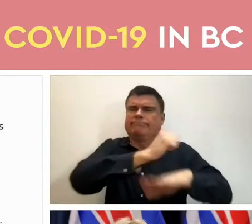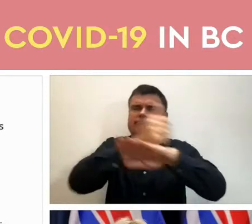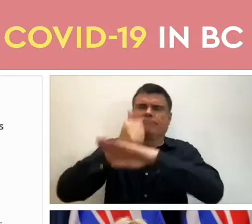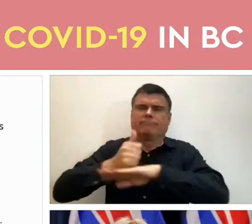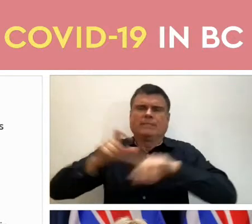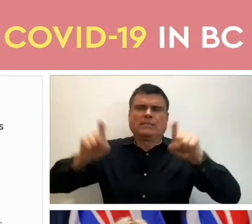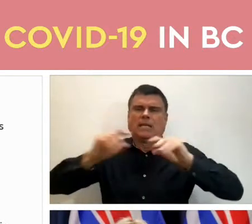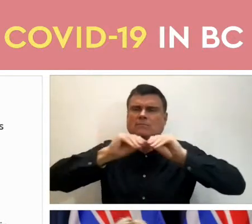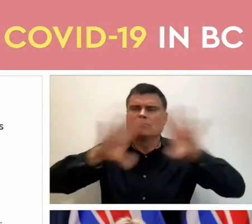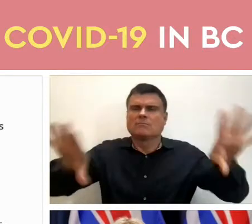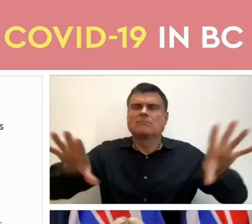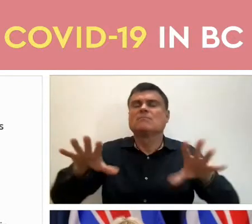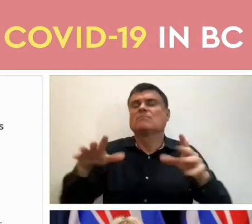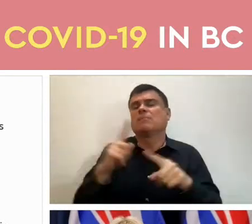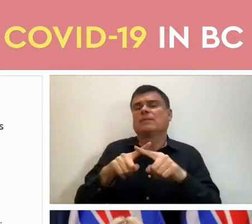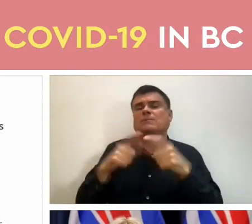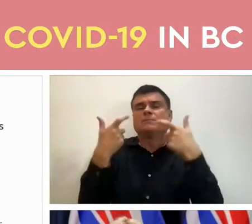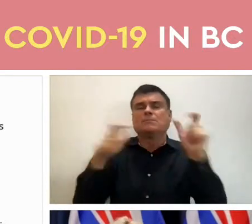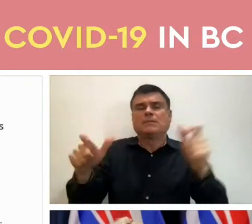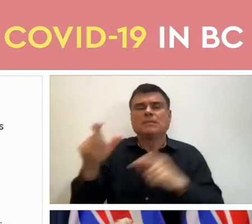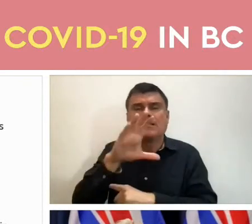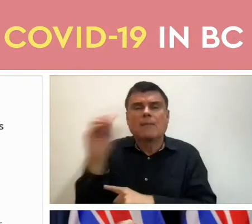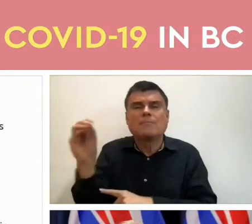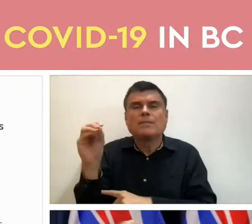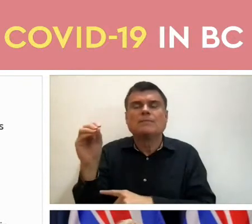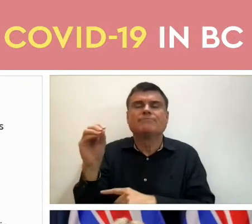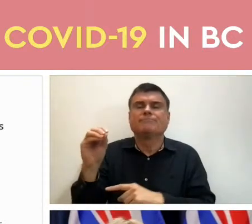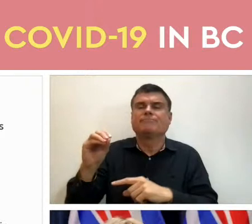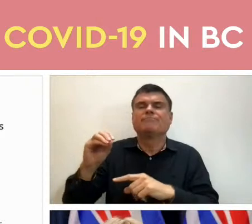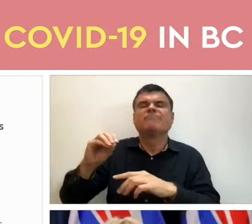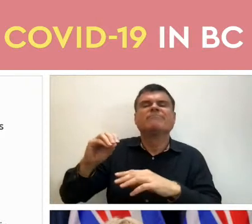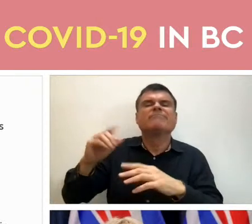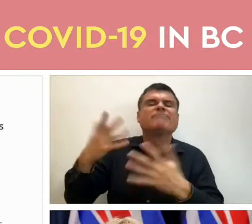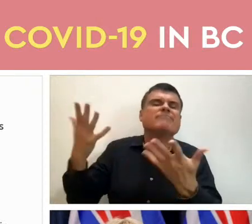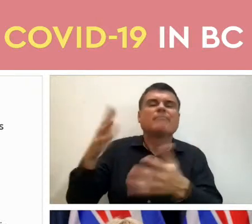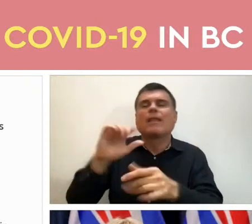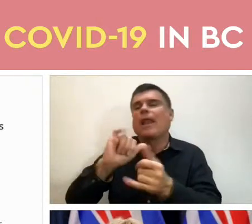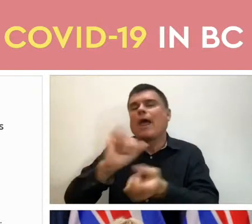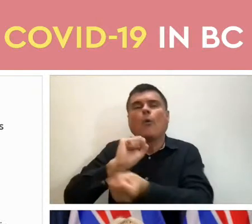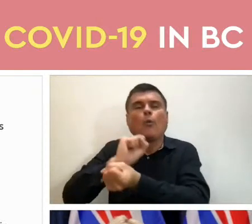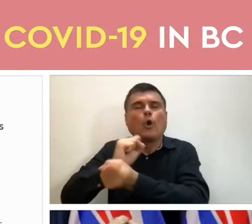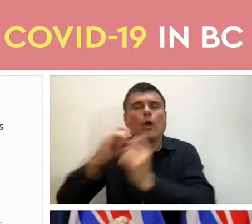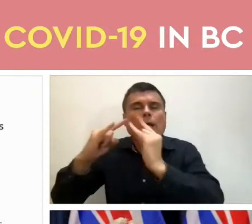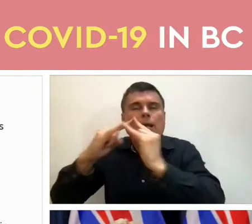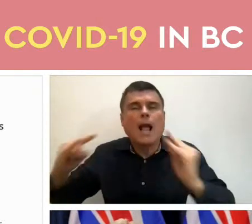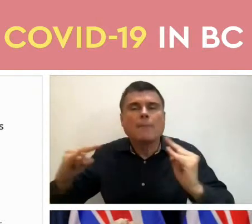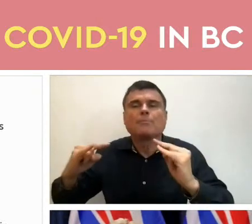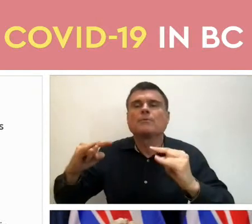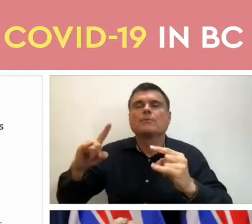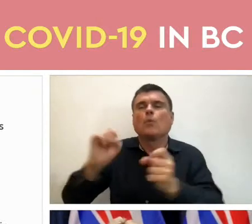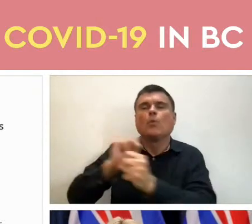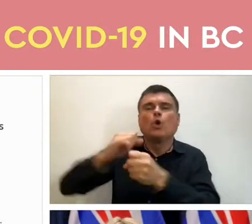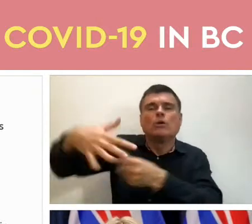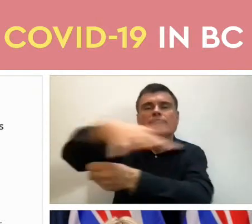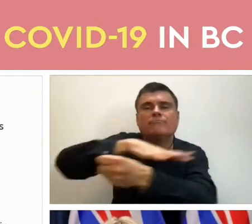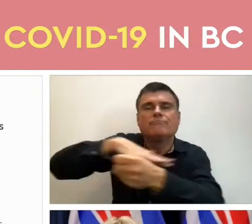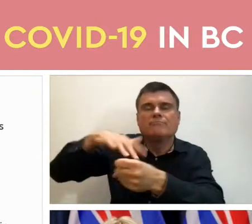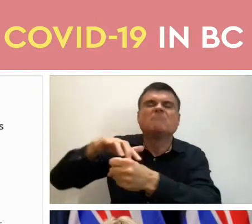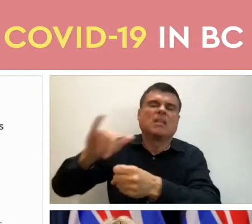industrial camps where we have group accommodations and where we have accommodations for temporary farm workers and those